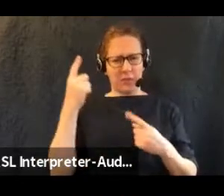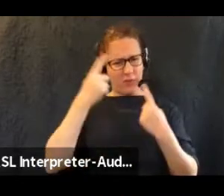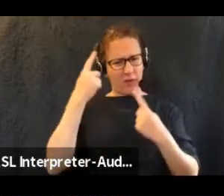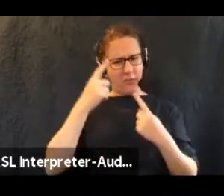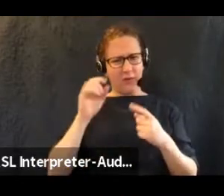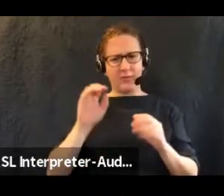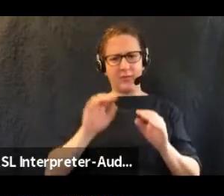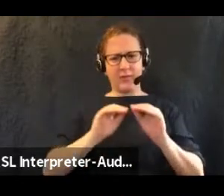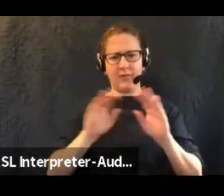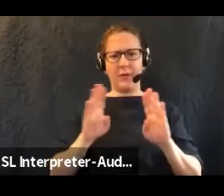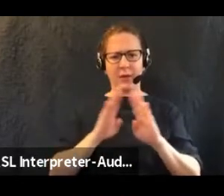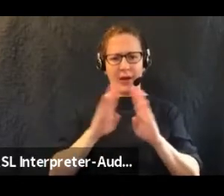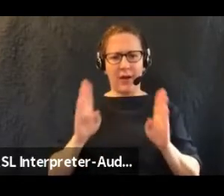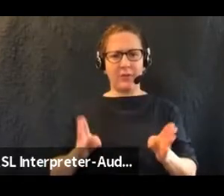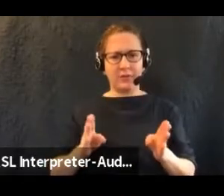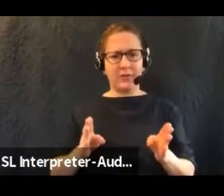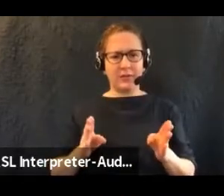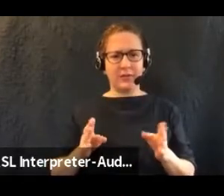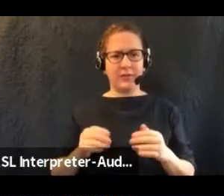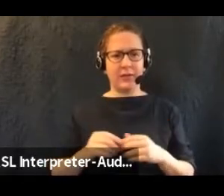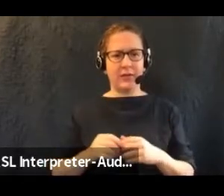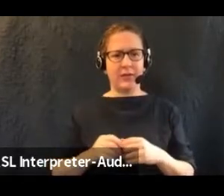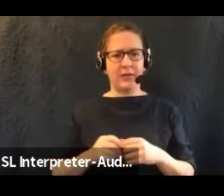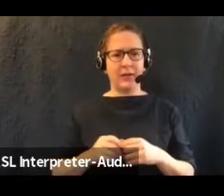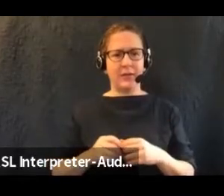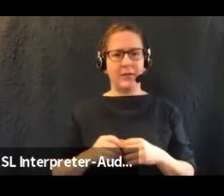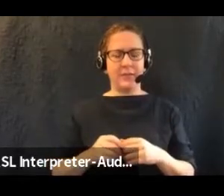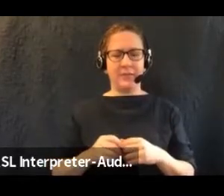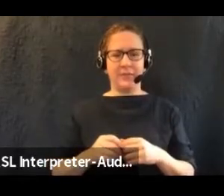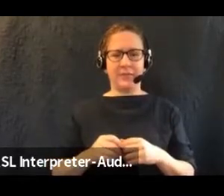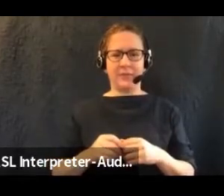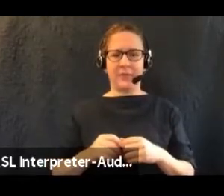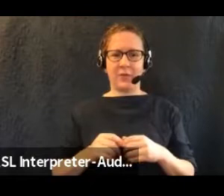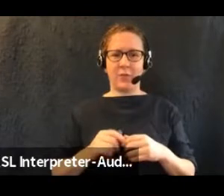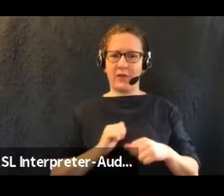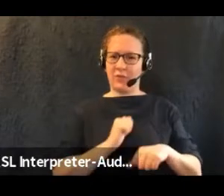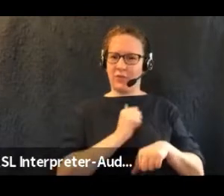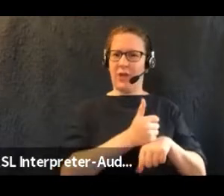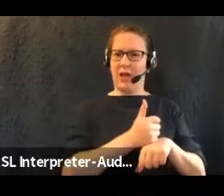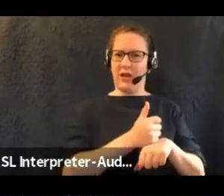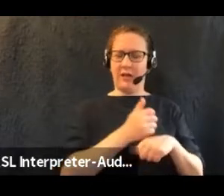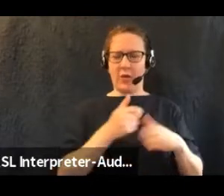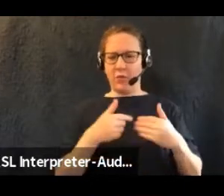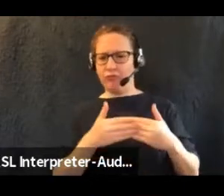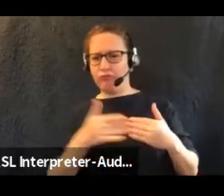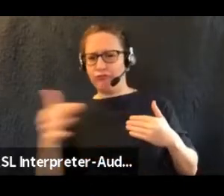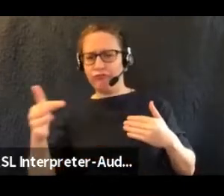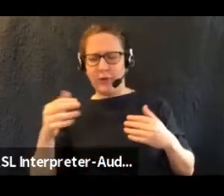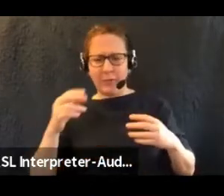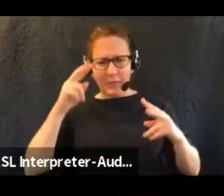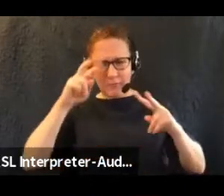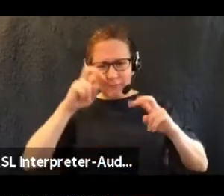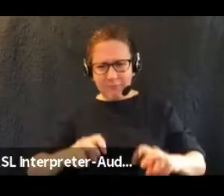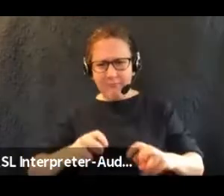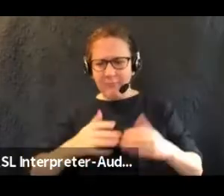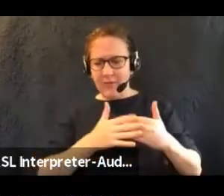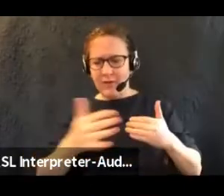was created and has been critical ever since is we're talking about increasing opportunities